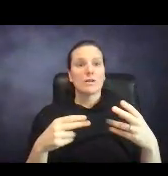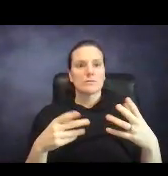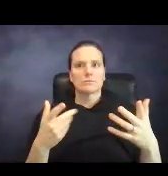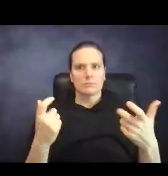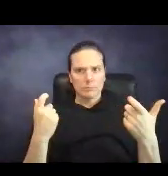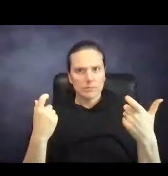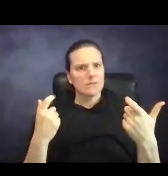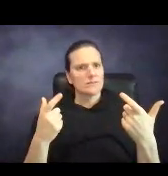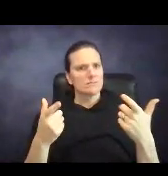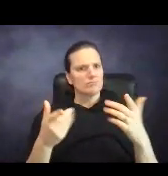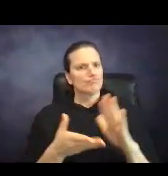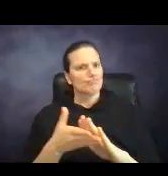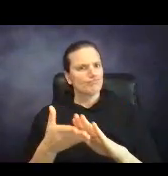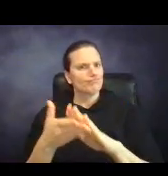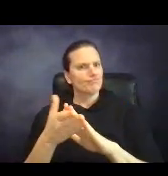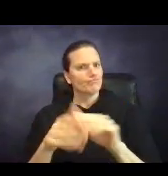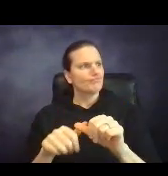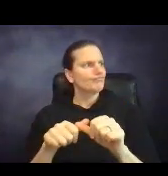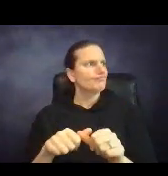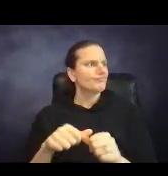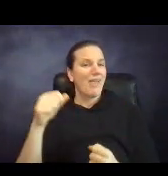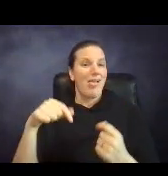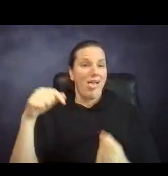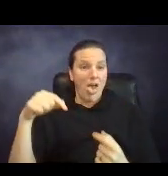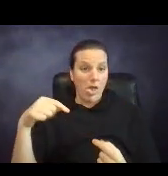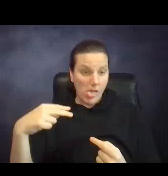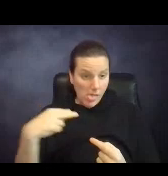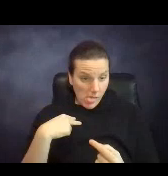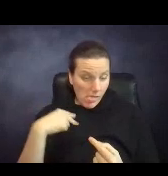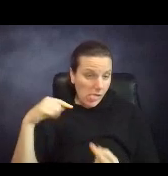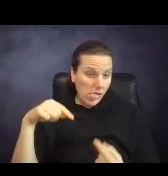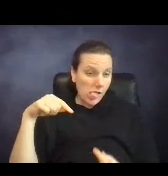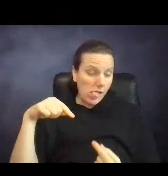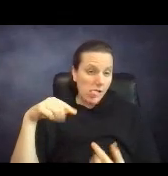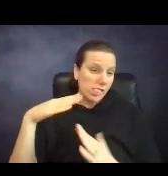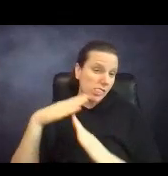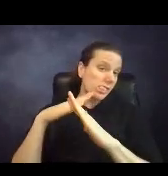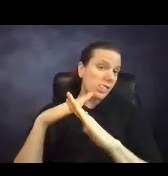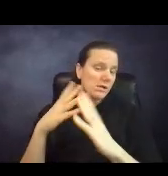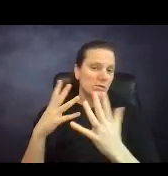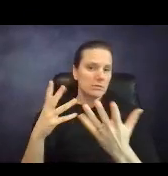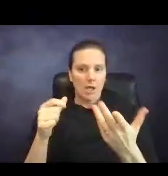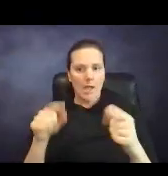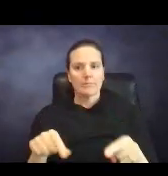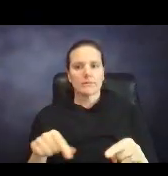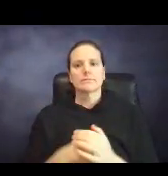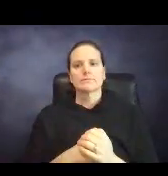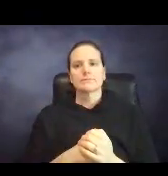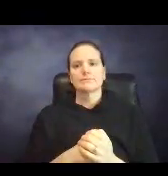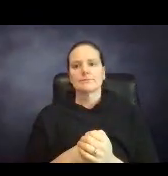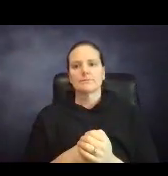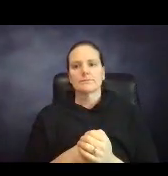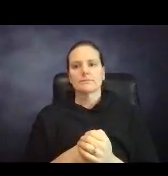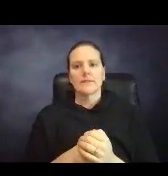And so when they're not running the show, the signal skits, they just don't happen. And so we start to see quick aging, fast aging,